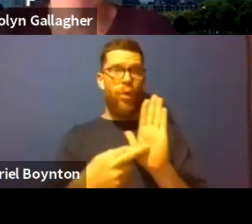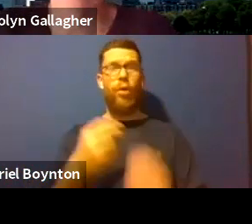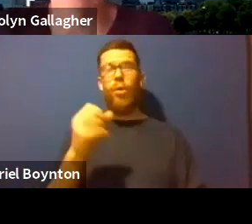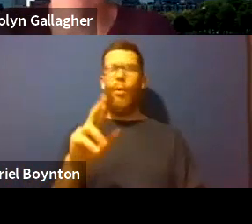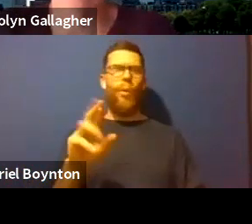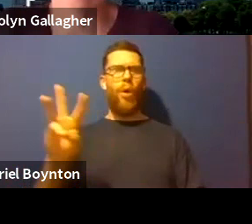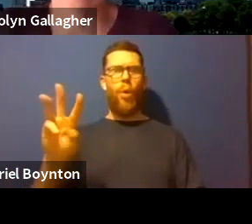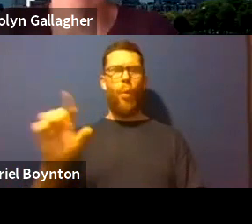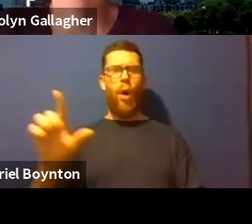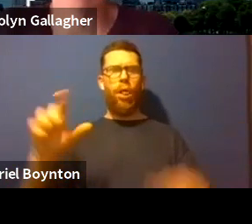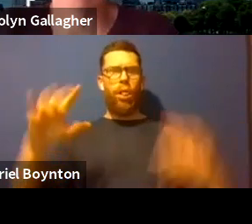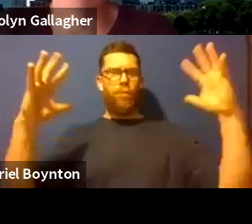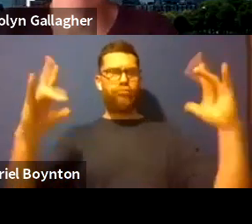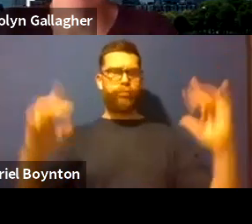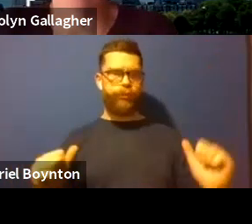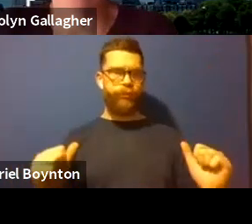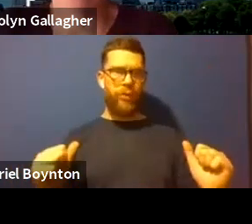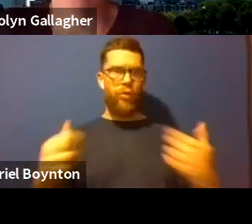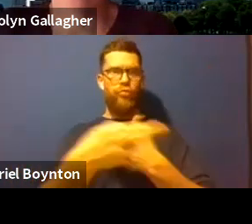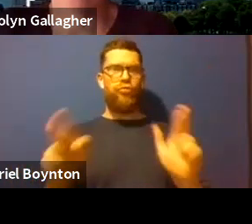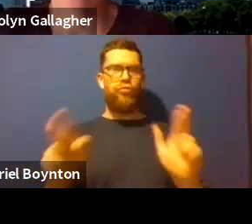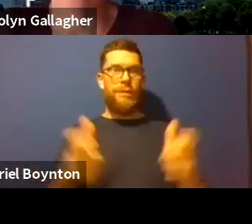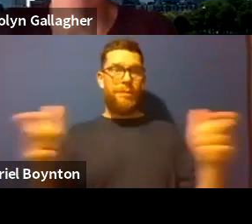Joe Baeta, Supt. : Yet we're in a kind of a situation with transportation and food services.